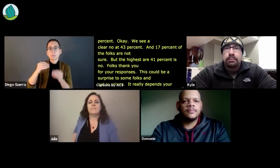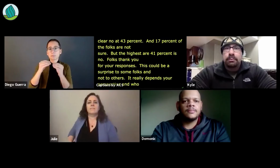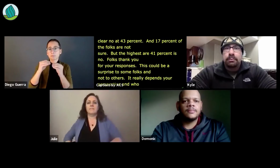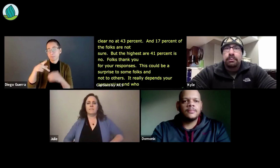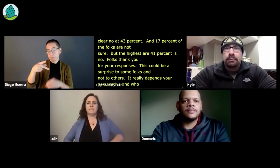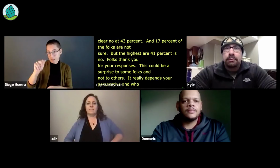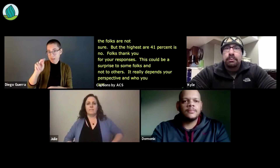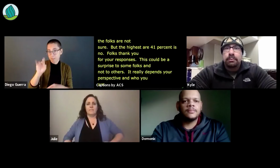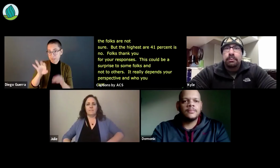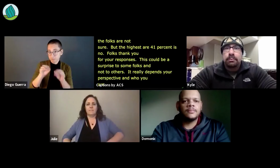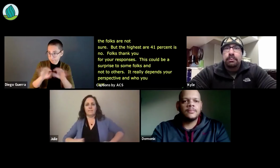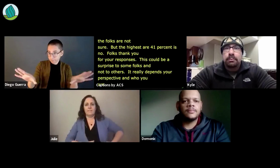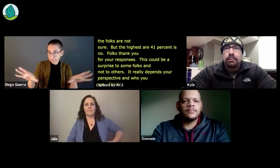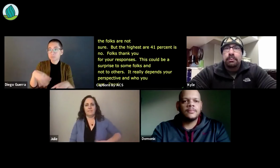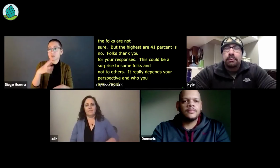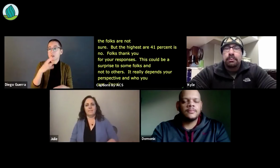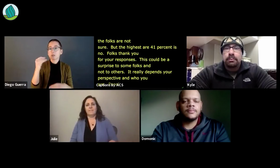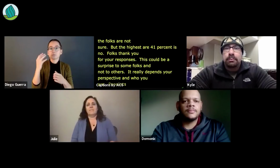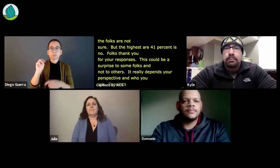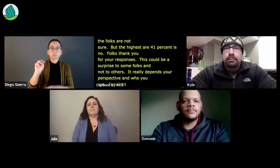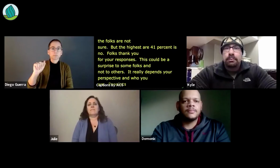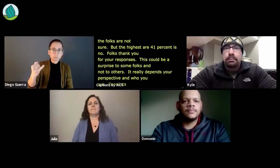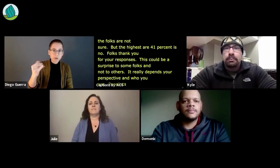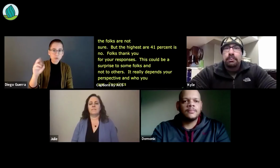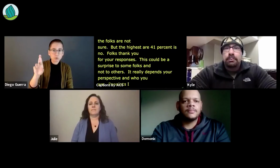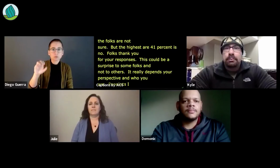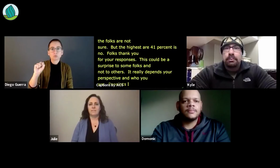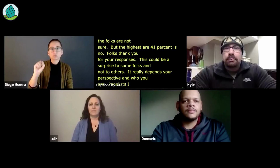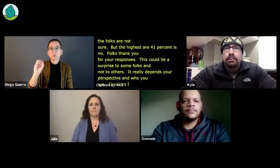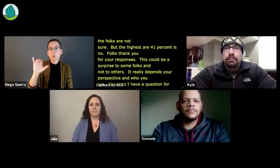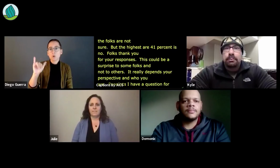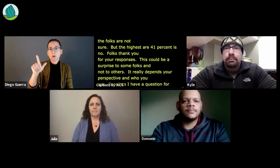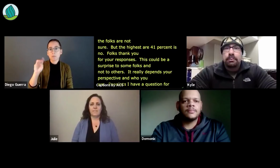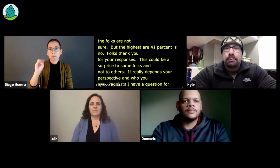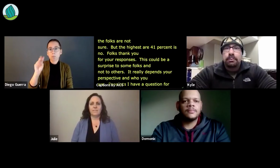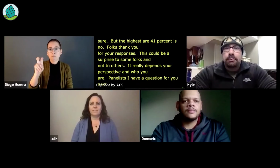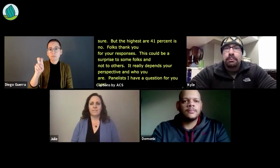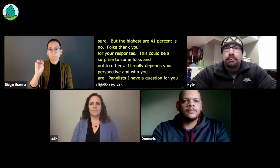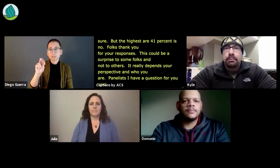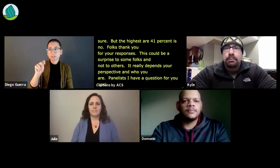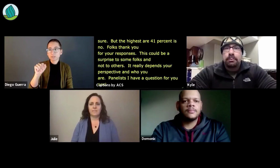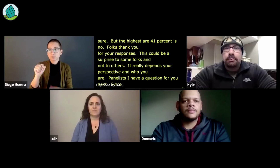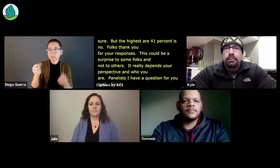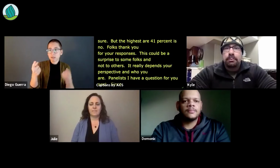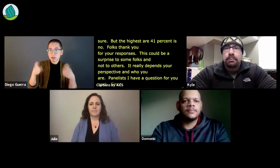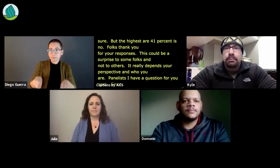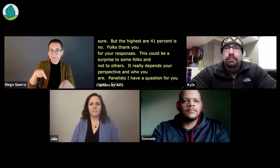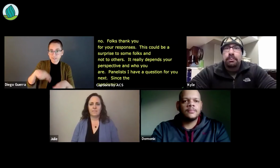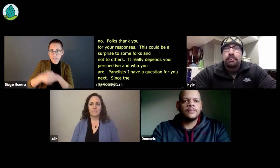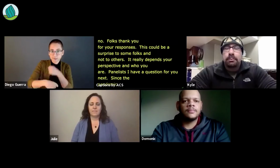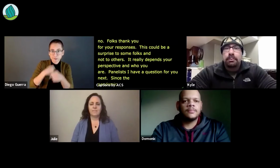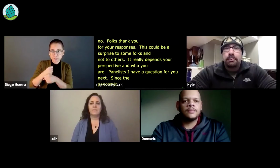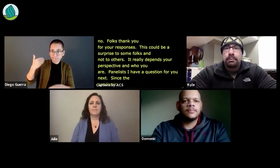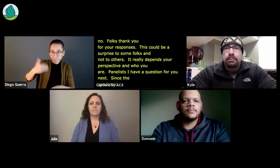Since the pandemic and major social movements that have occurred and have been happening